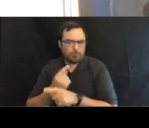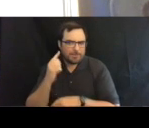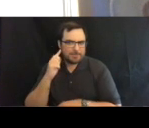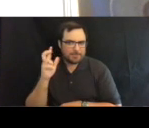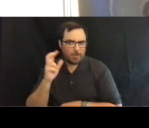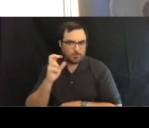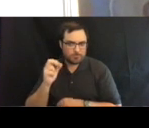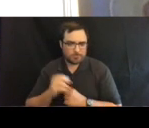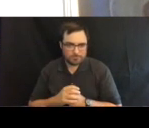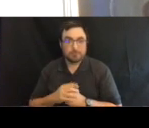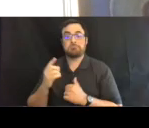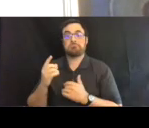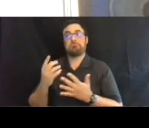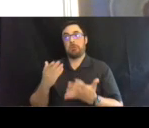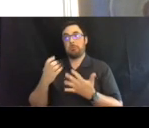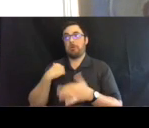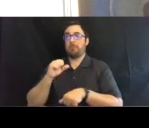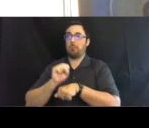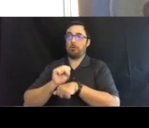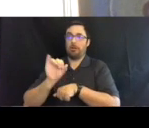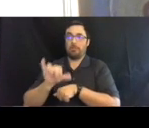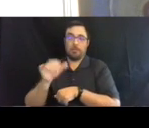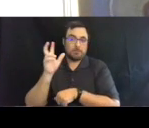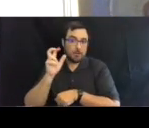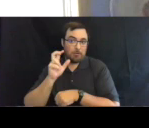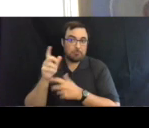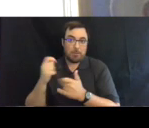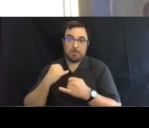have him working on those sounds maybe in the last session, I could tell that he